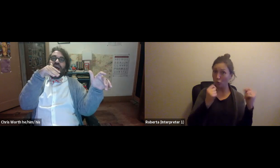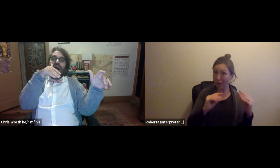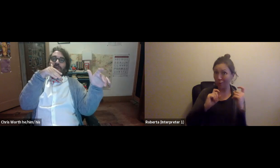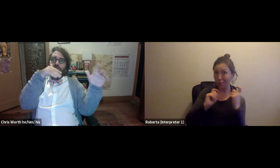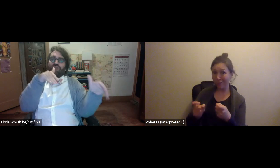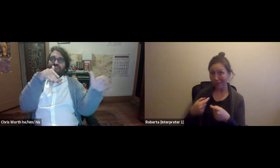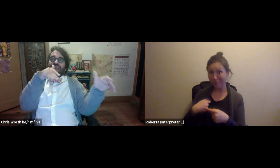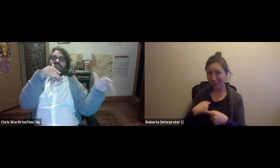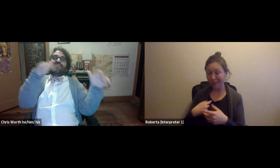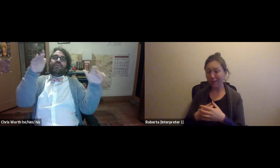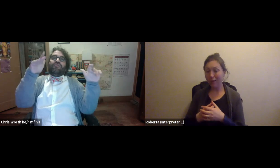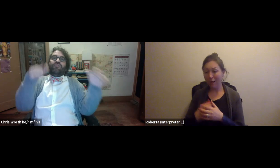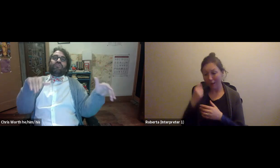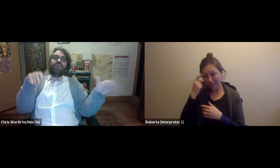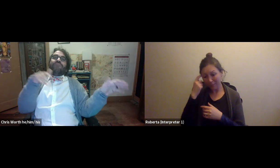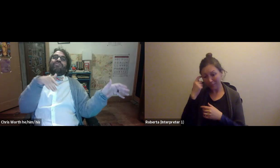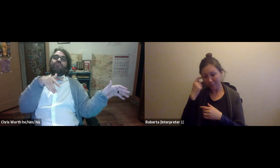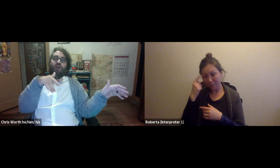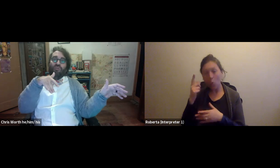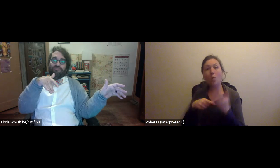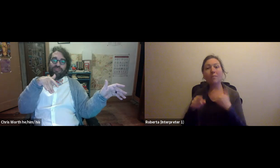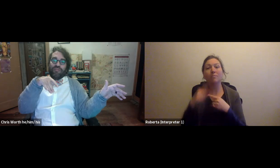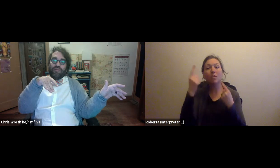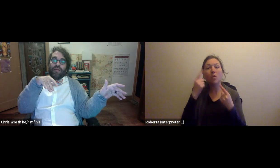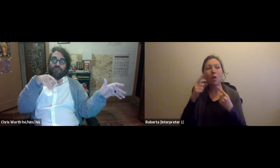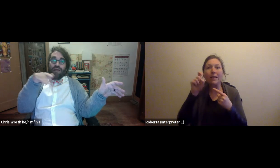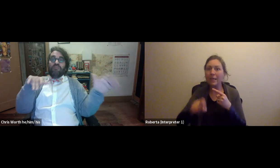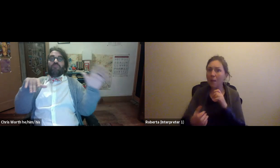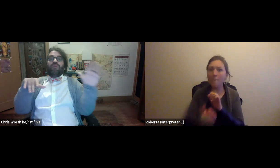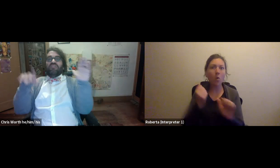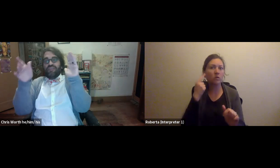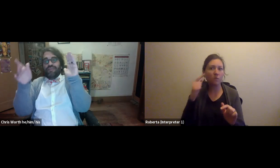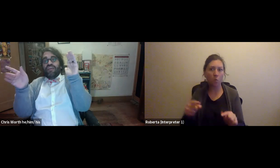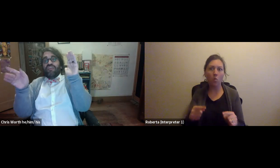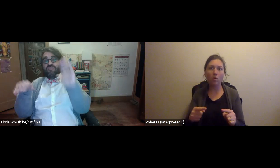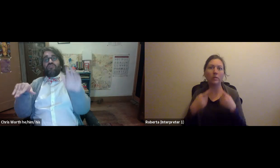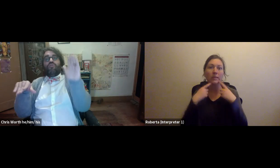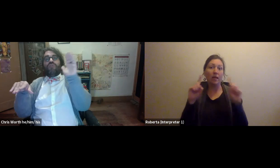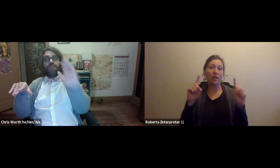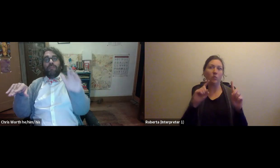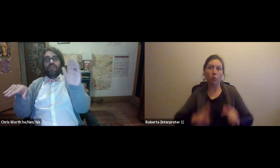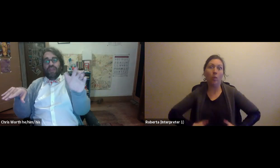I most needed to survive in the world, right, which was physical capability.